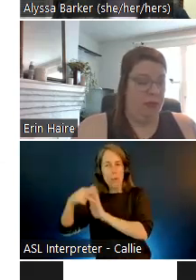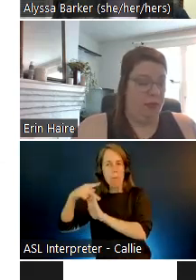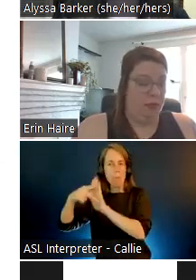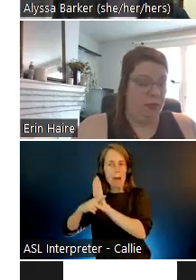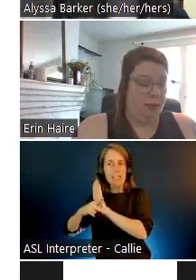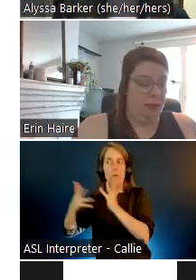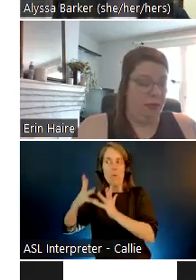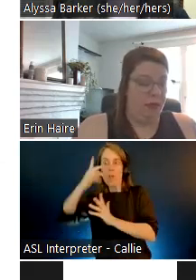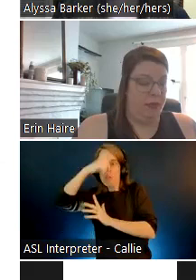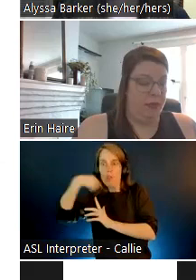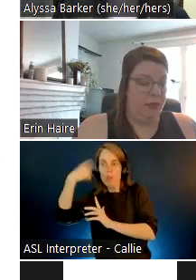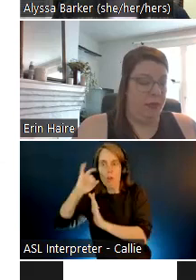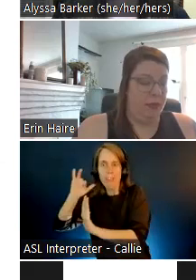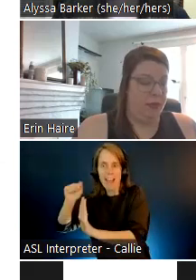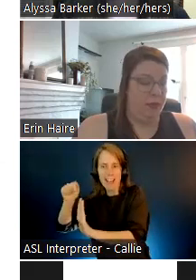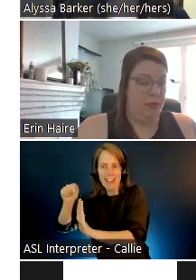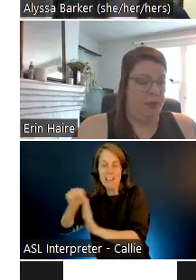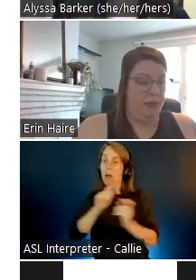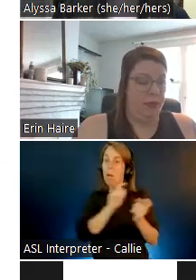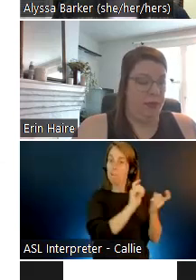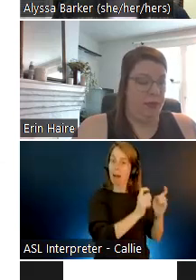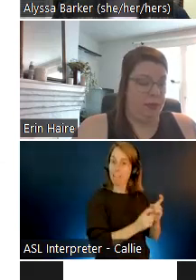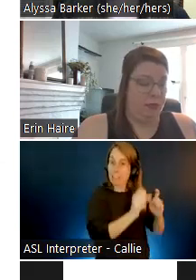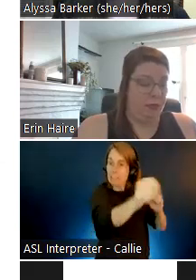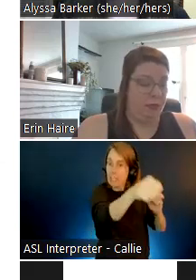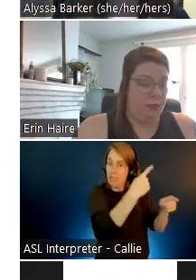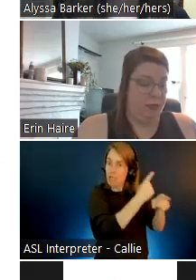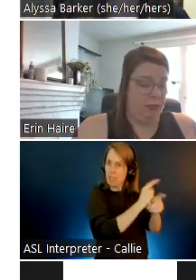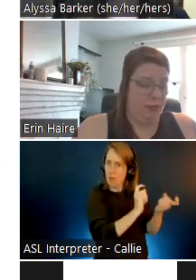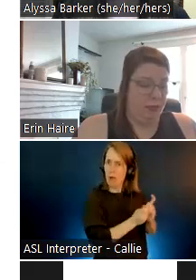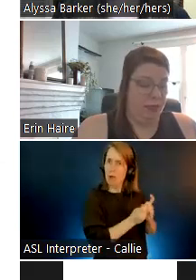it was a reasonable modification but they were they they were perfectly able to afford it and